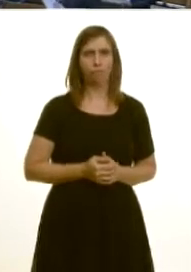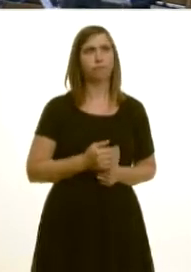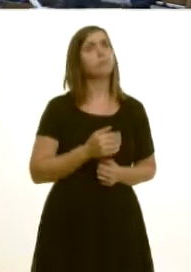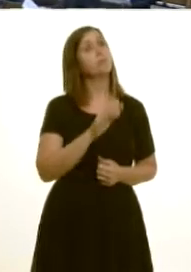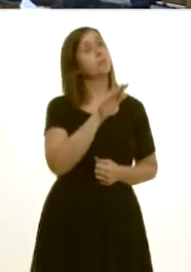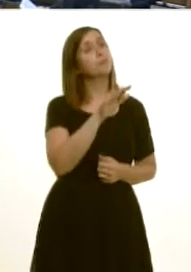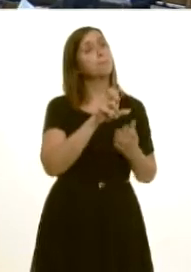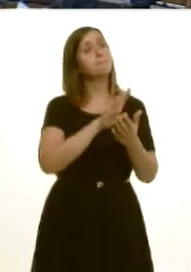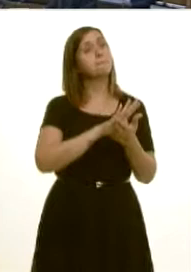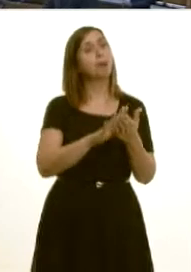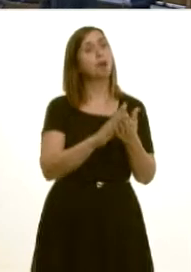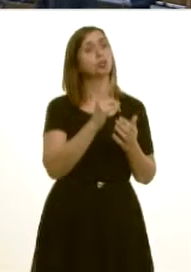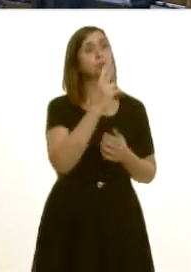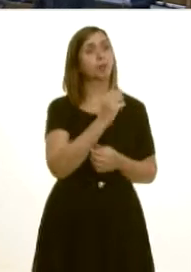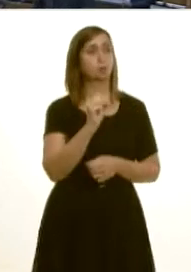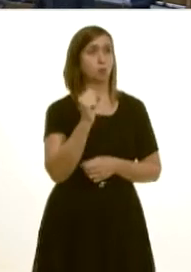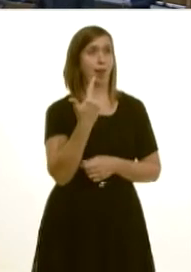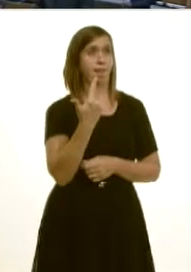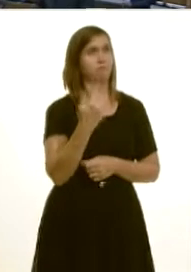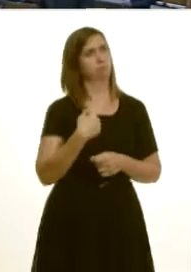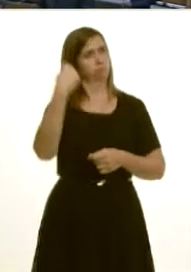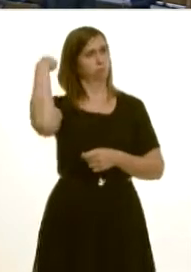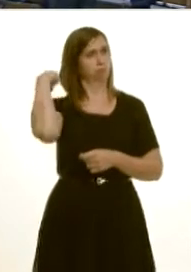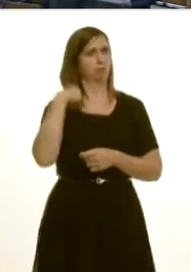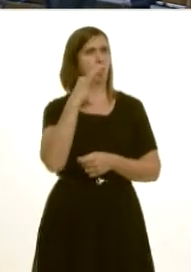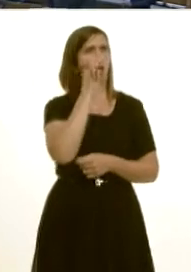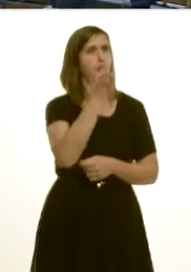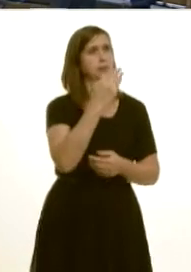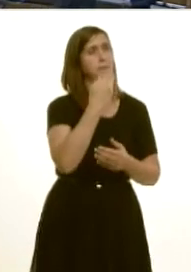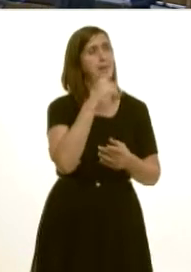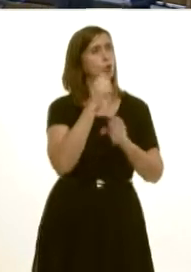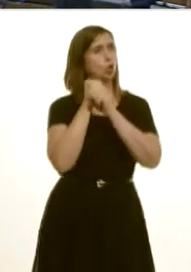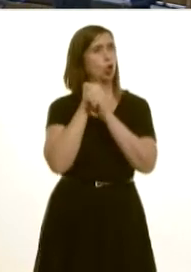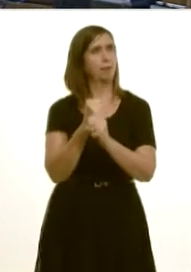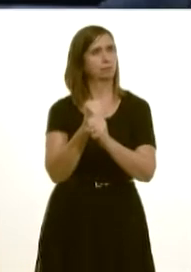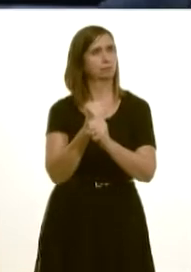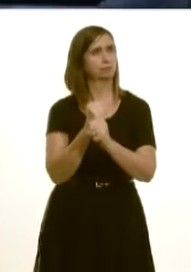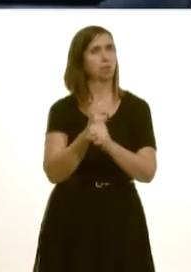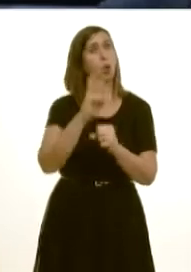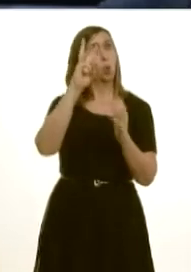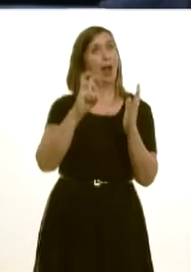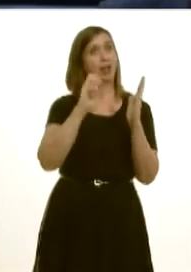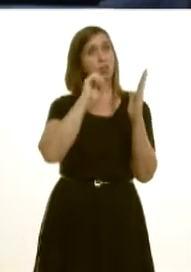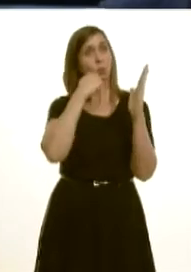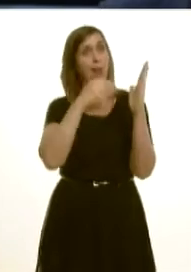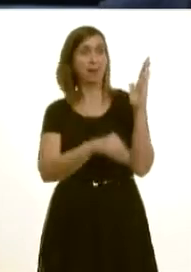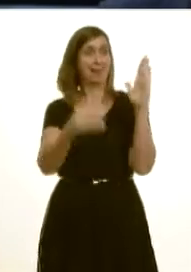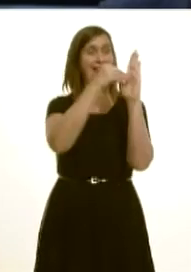Kirsty Williams: First Minister, in March 2012, when I asked you to put on record your commitment to the target of getting Wales into the top 20 nations in the Programme for